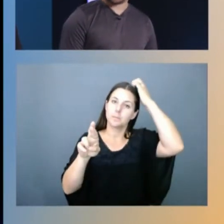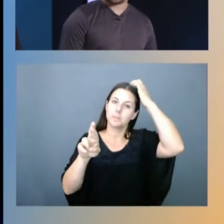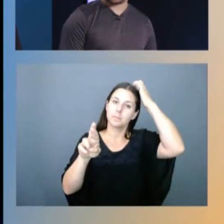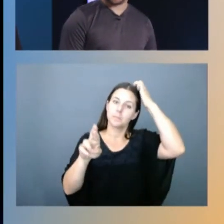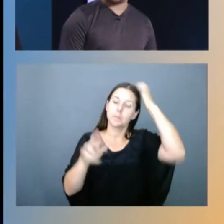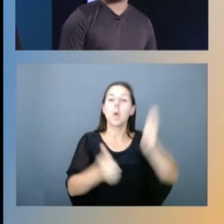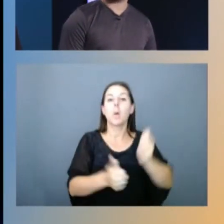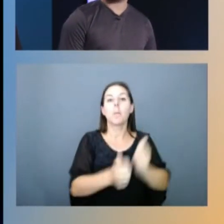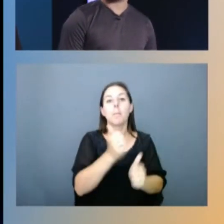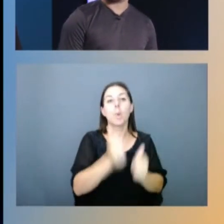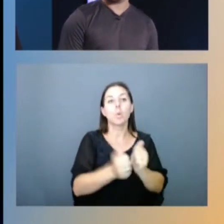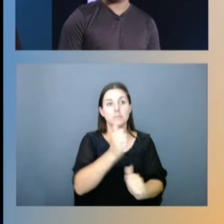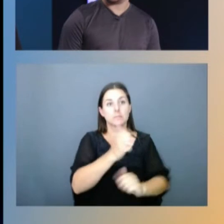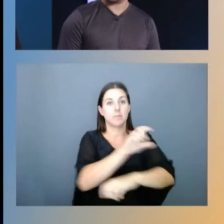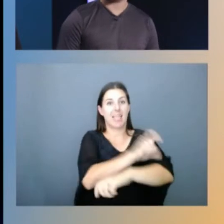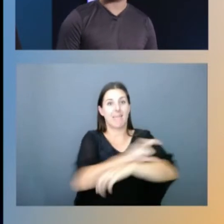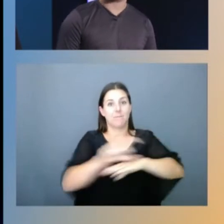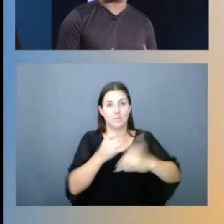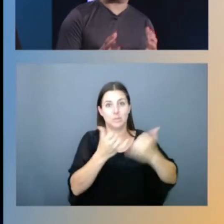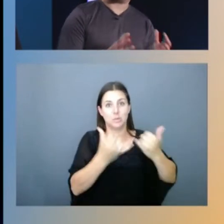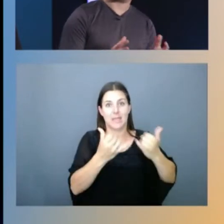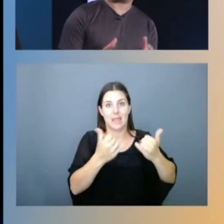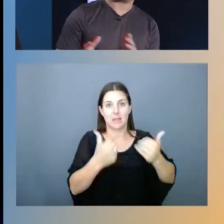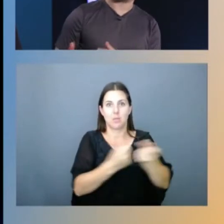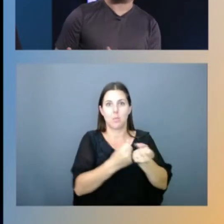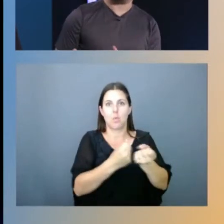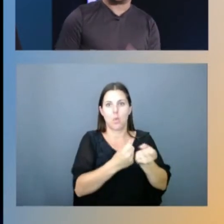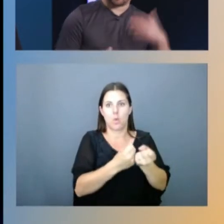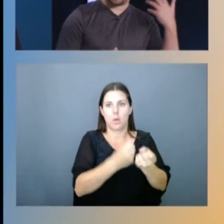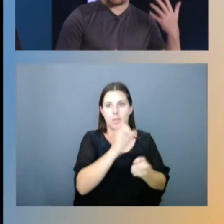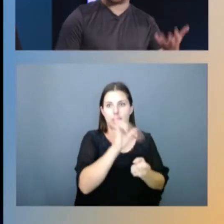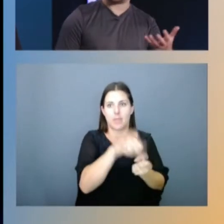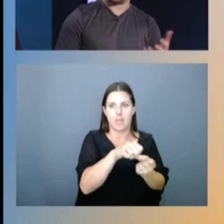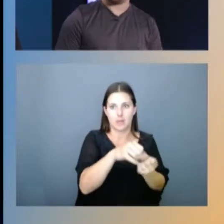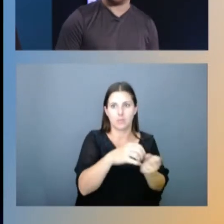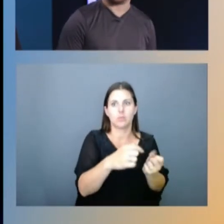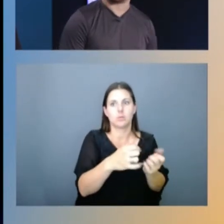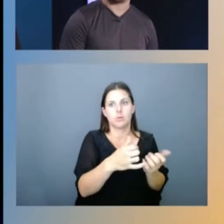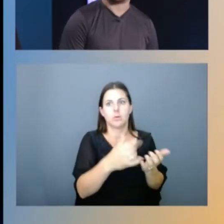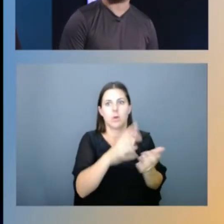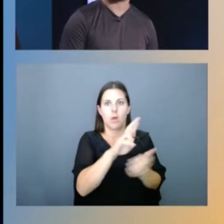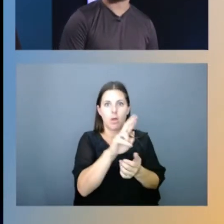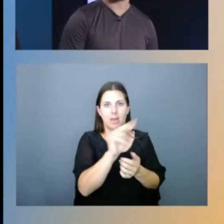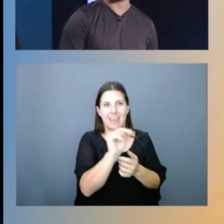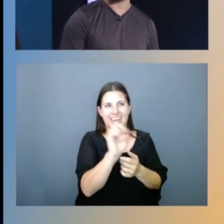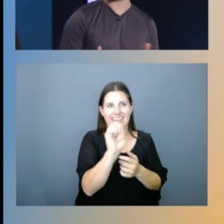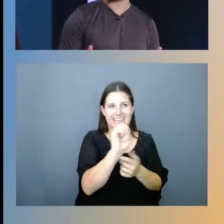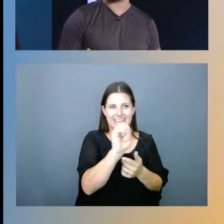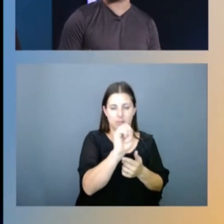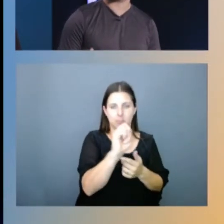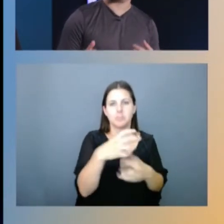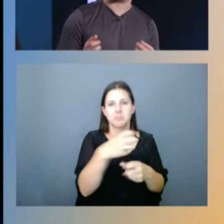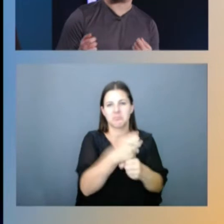today support a rounding mode that is called round nearest even, or RNE for short. And that's very similar to the rounding